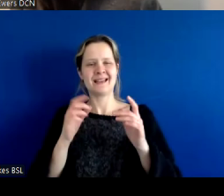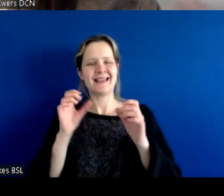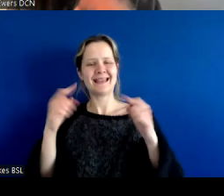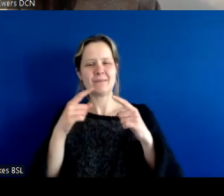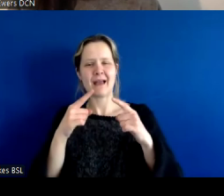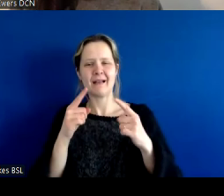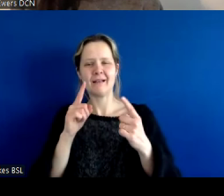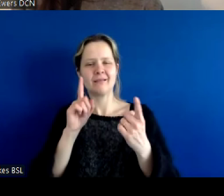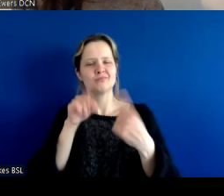Then it triggered this email.